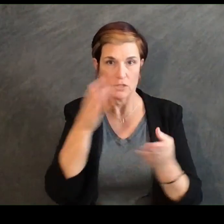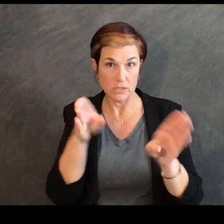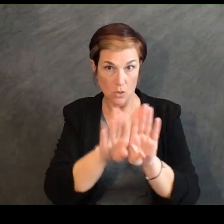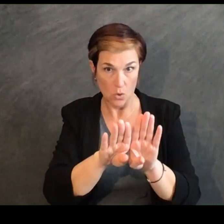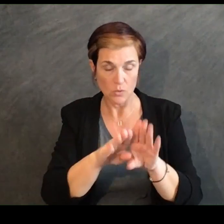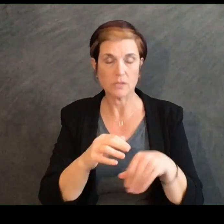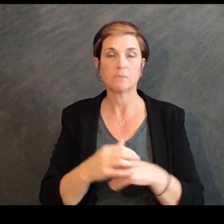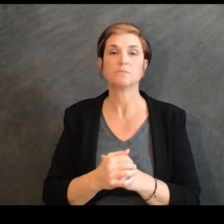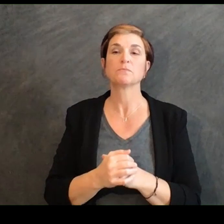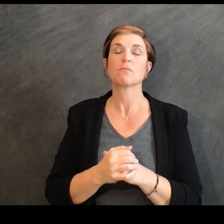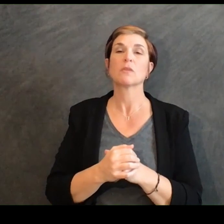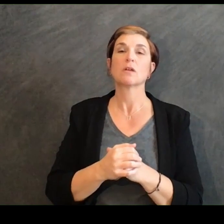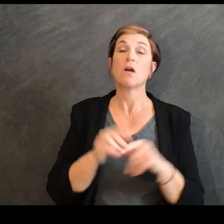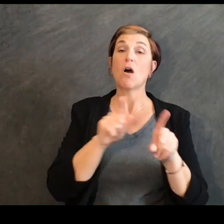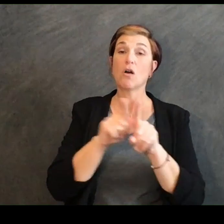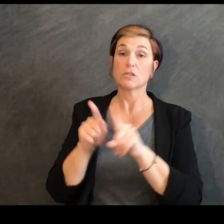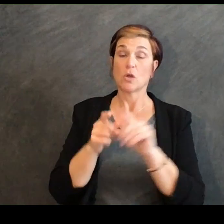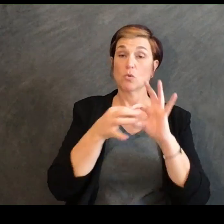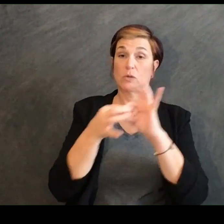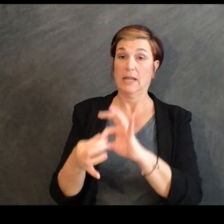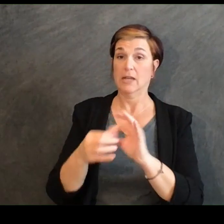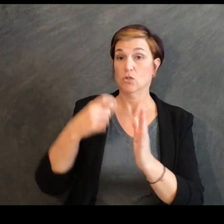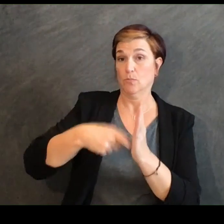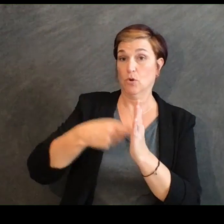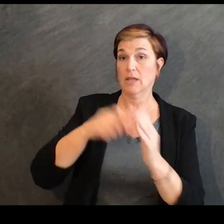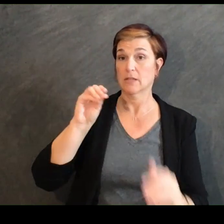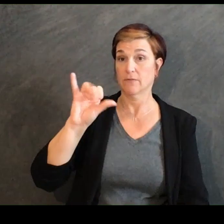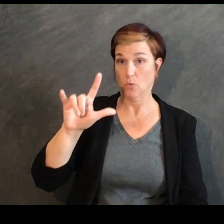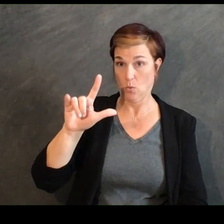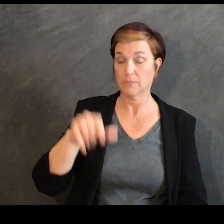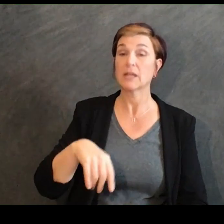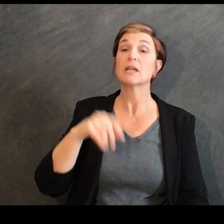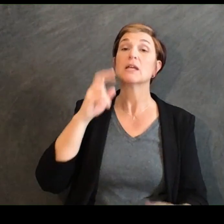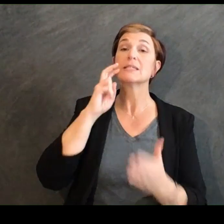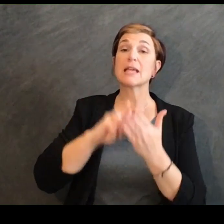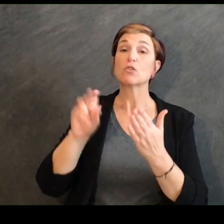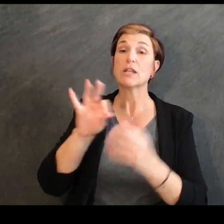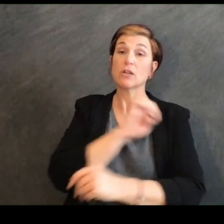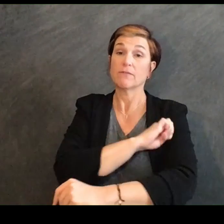I've also instructed the Secretary of Energy to purchase that a very good